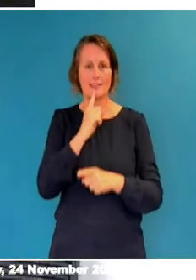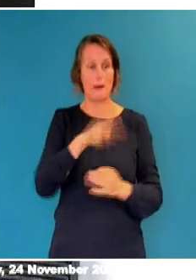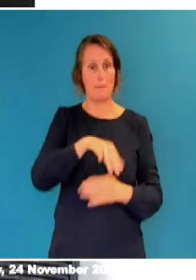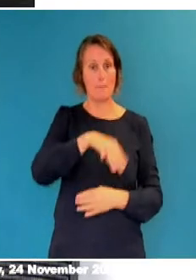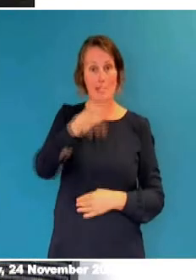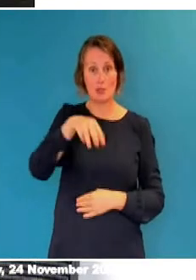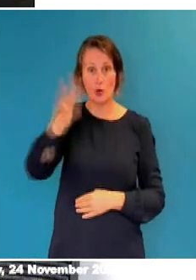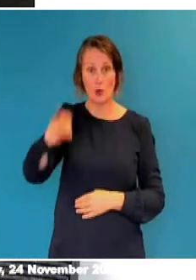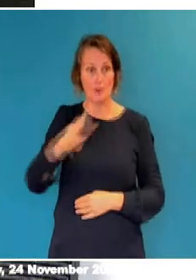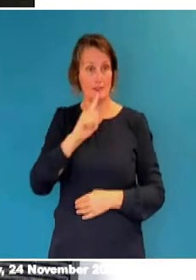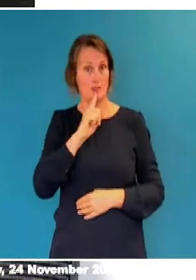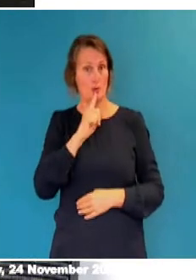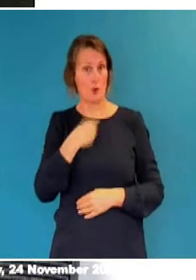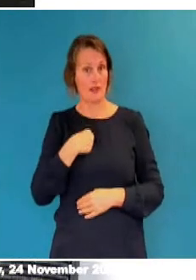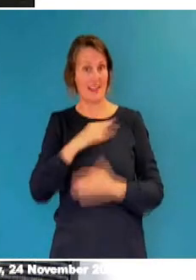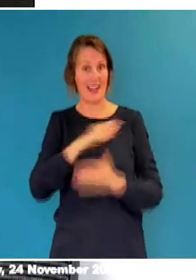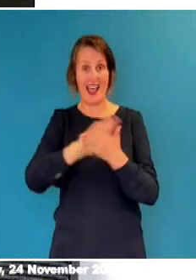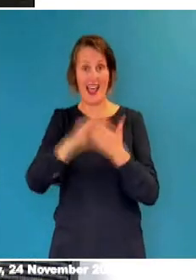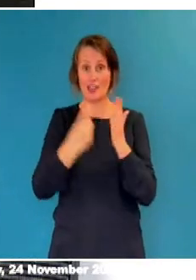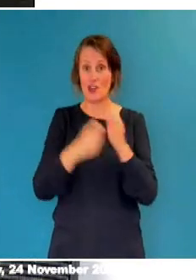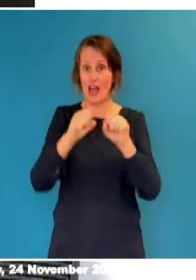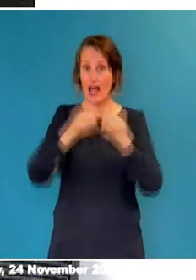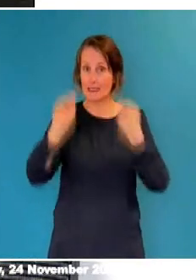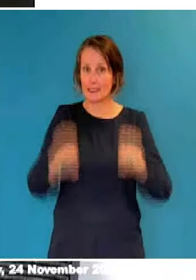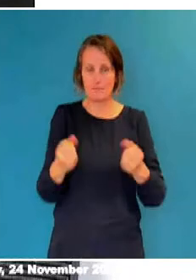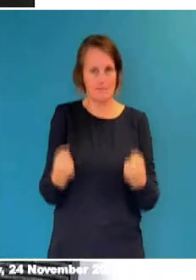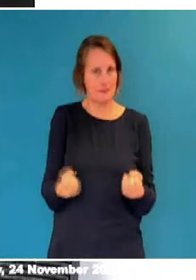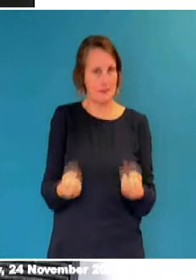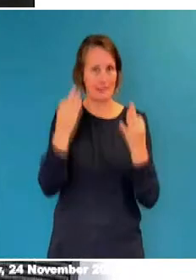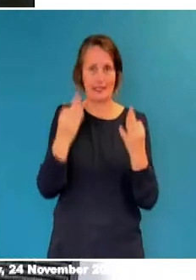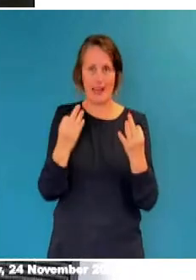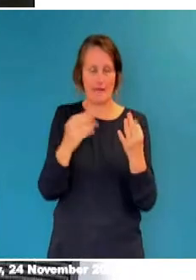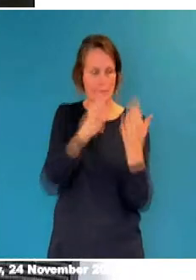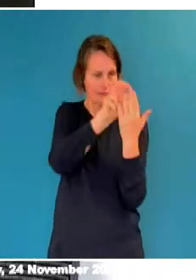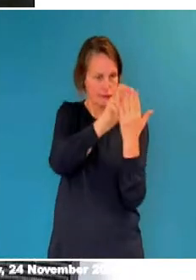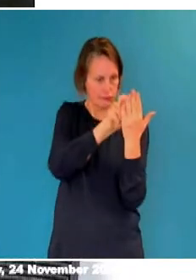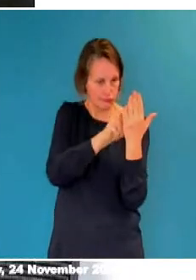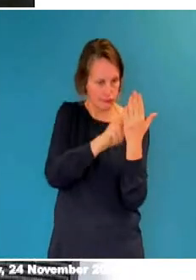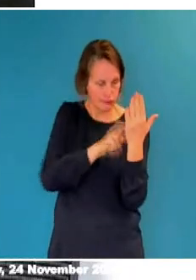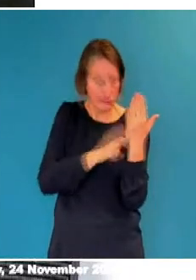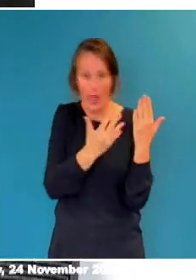HR system does not record the number of people with disability that it employees.